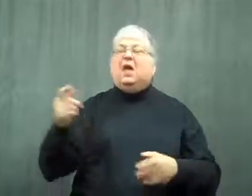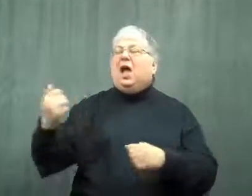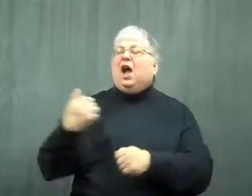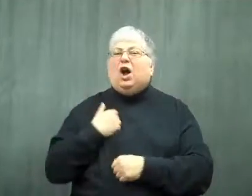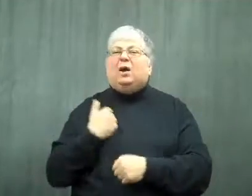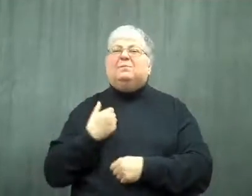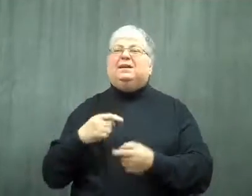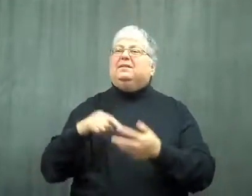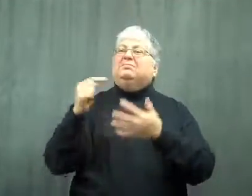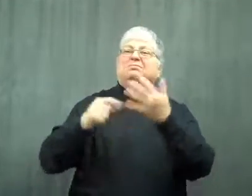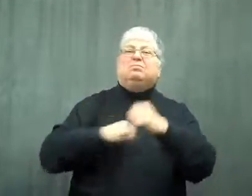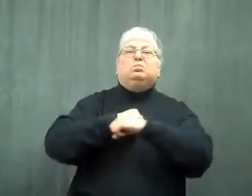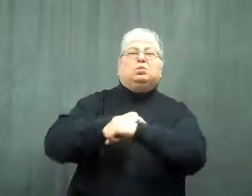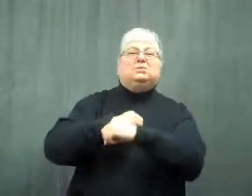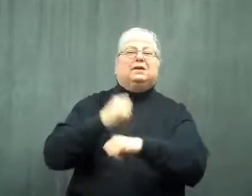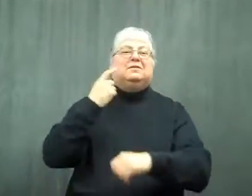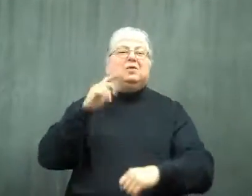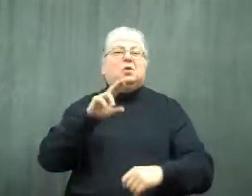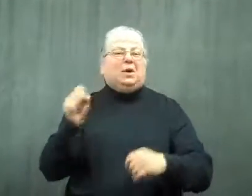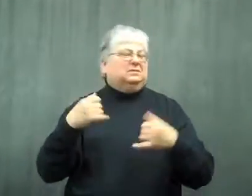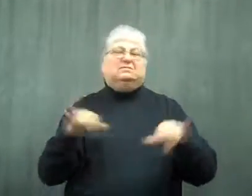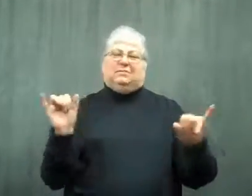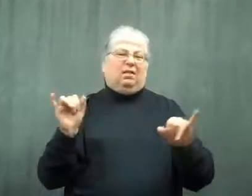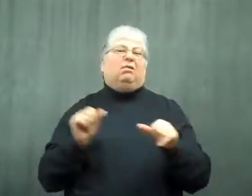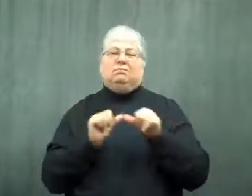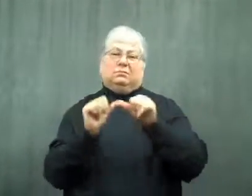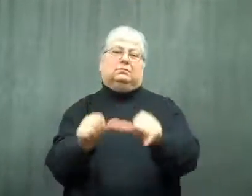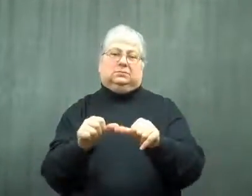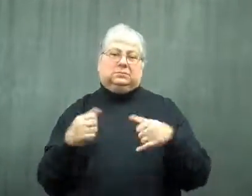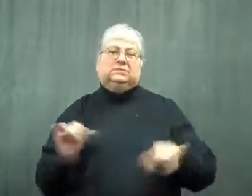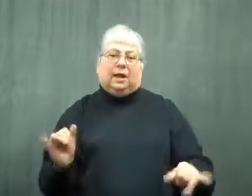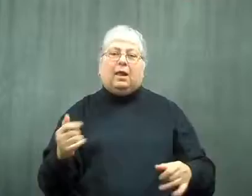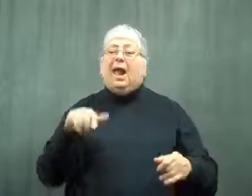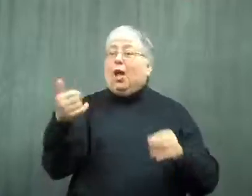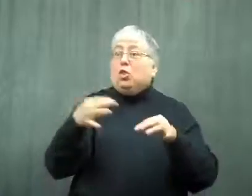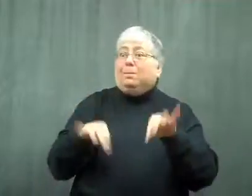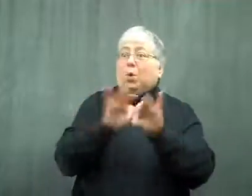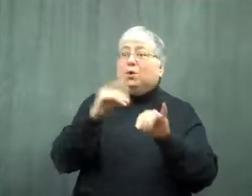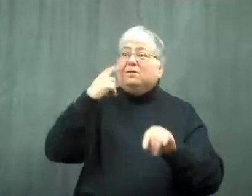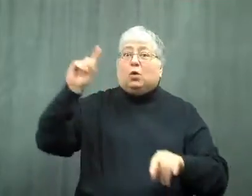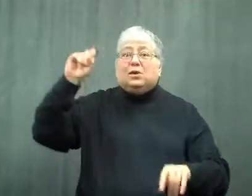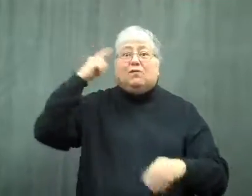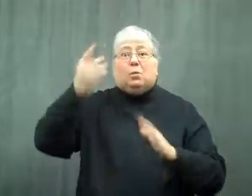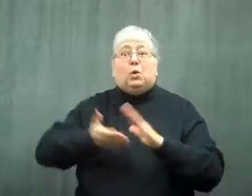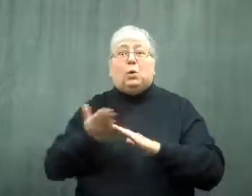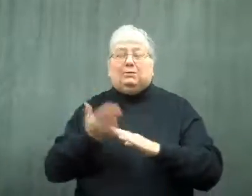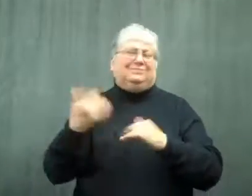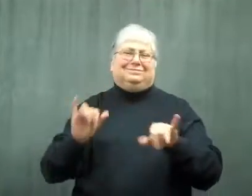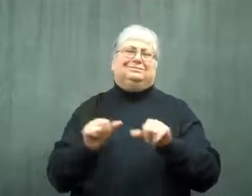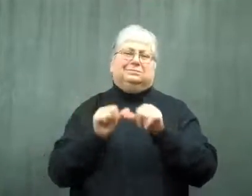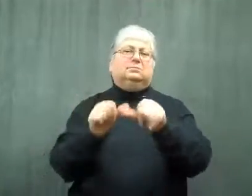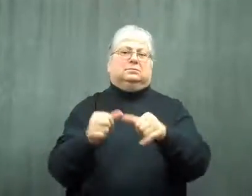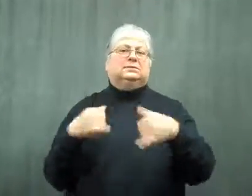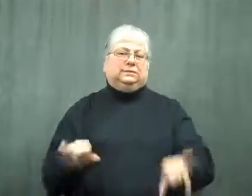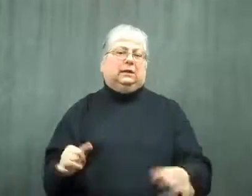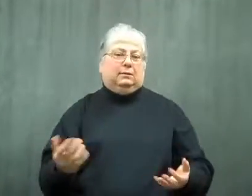The military and defense systems would remain in place. Other services vital for the government to function would continue.